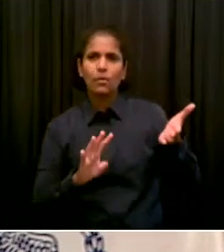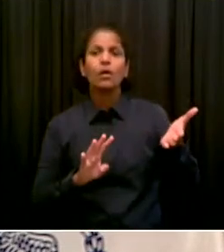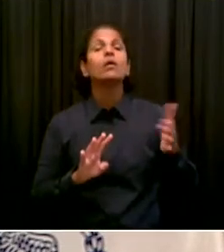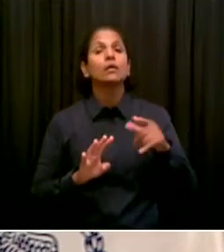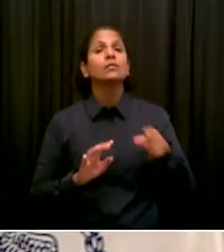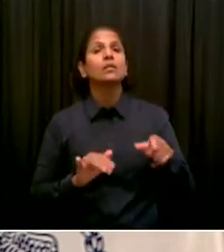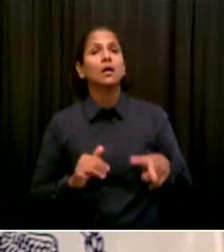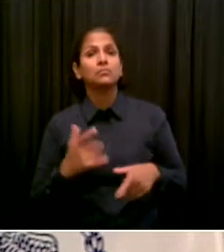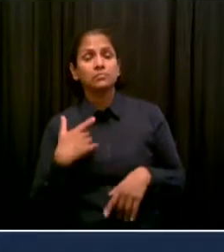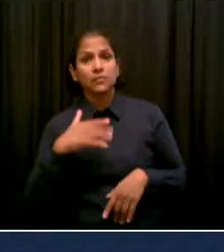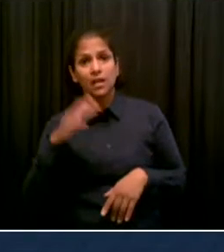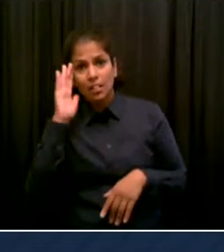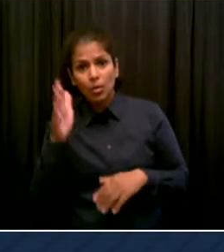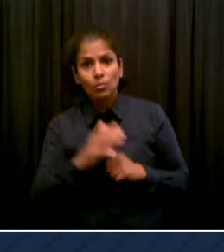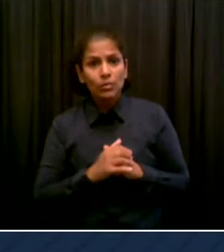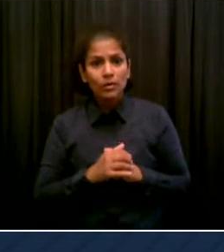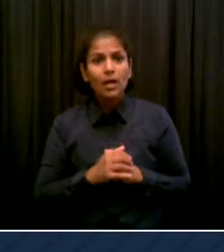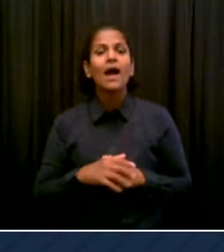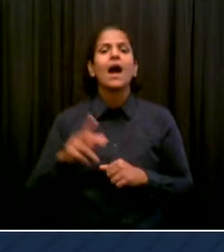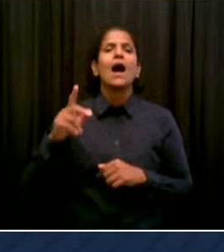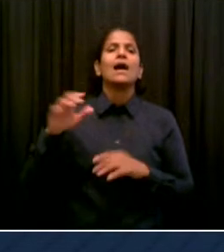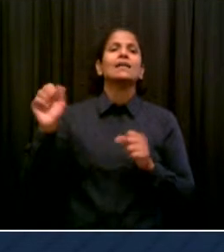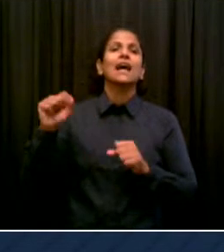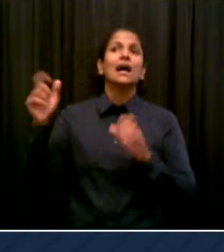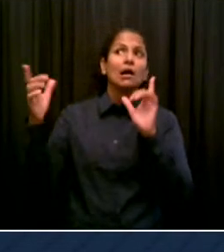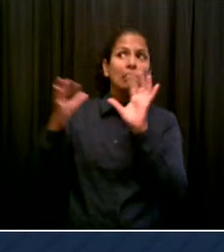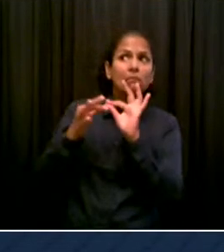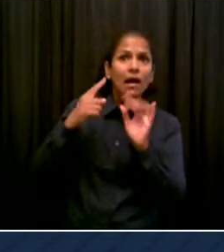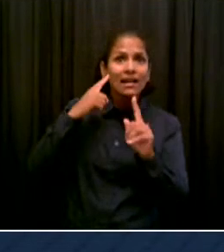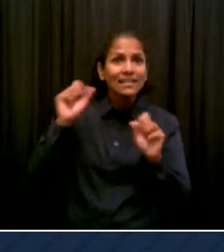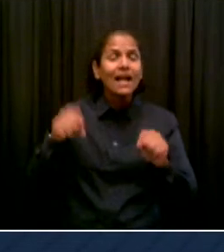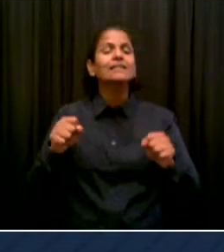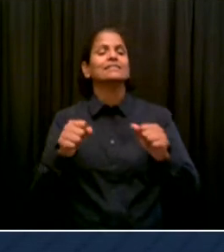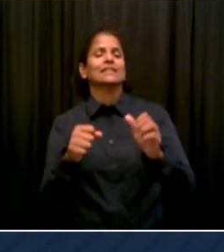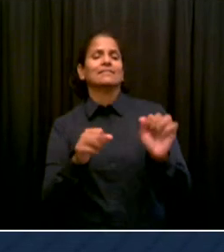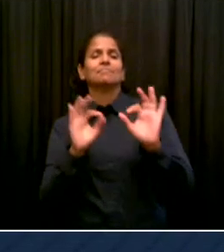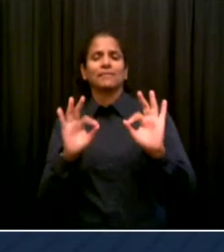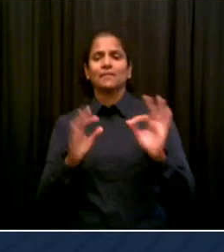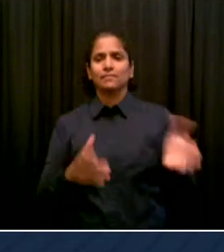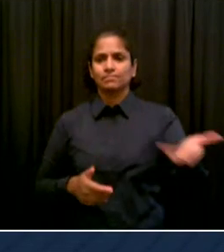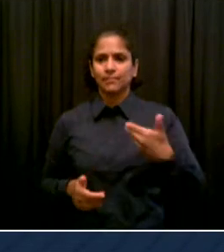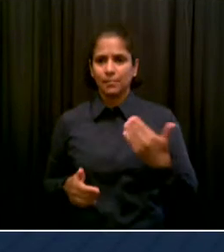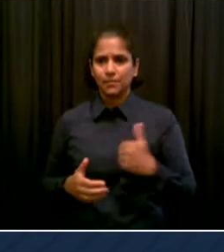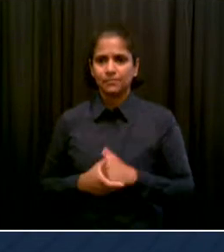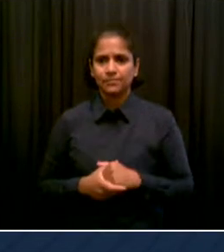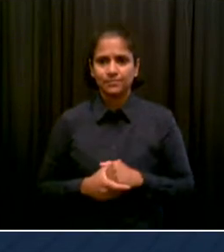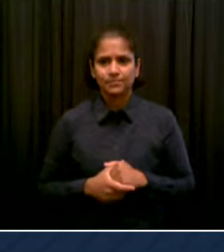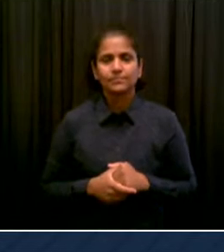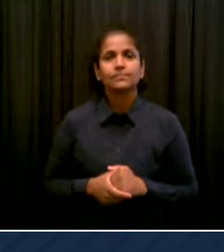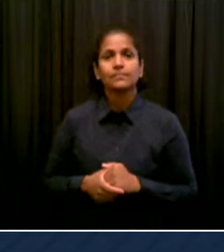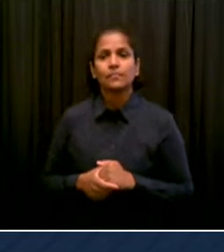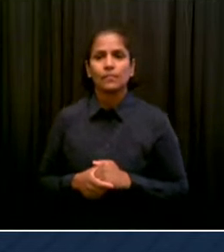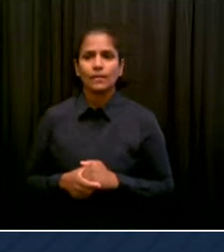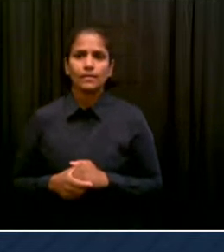THE NEXT THREE WEEKS.